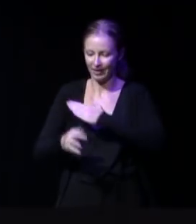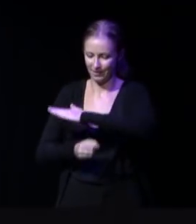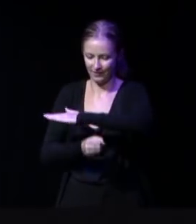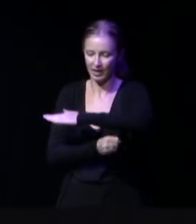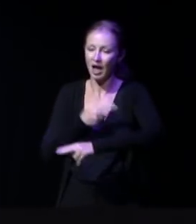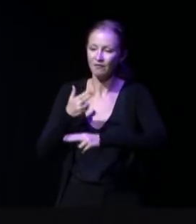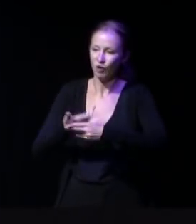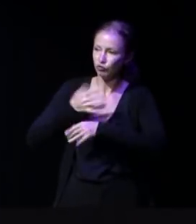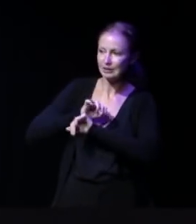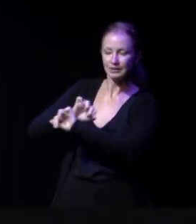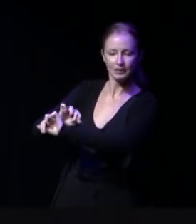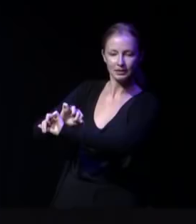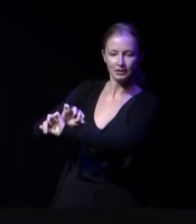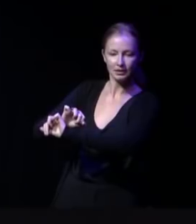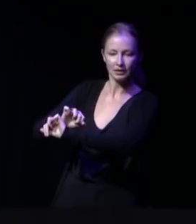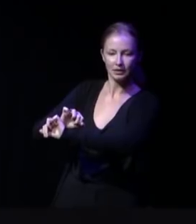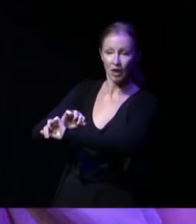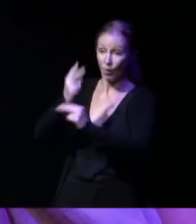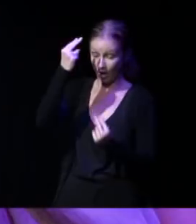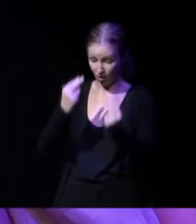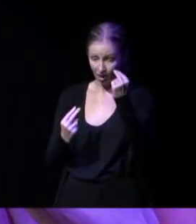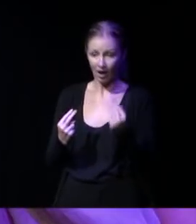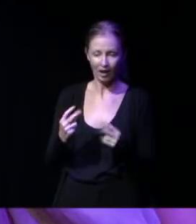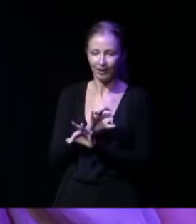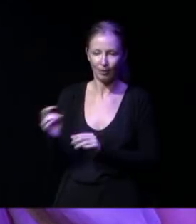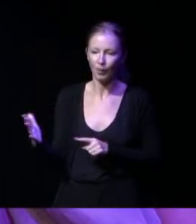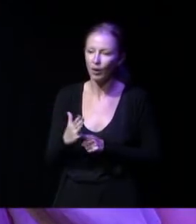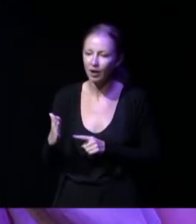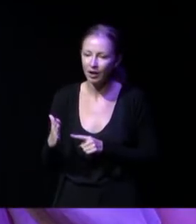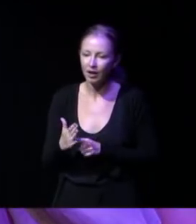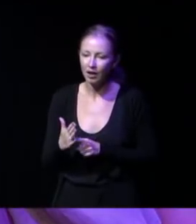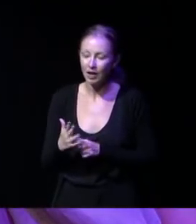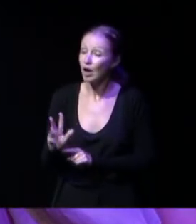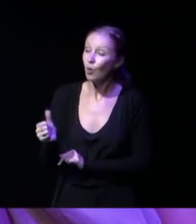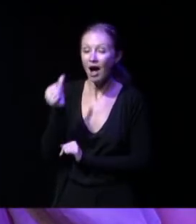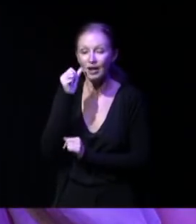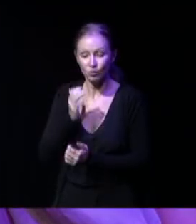What we look like, not so much. Because what we know to be true is at the heart of resistance.